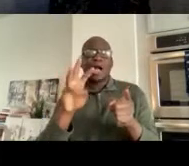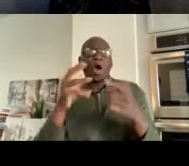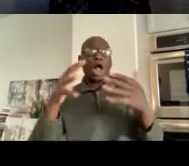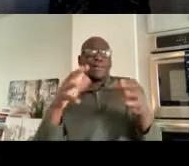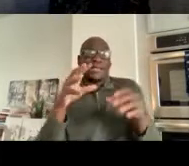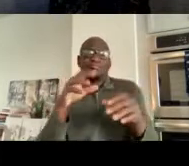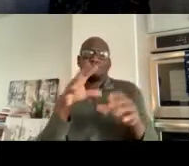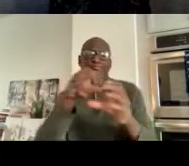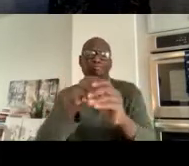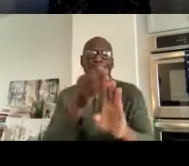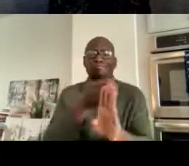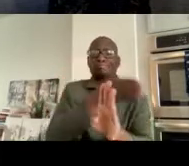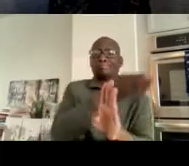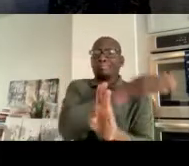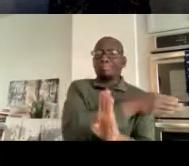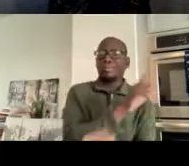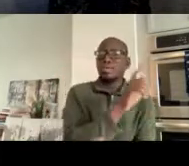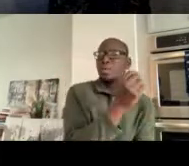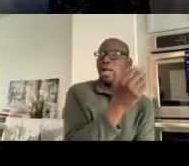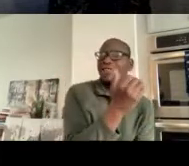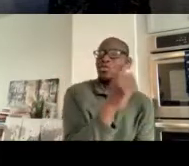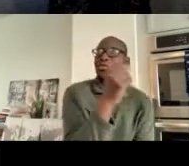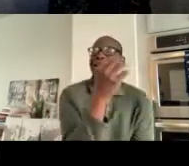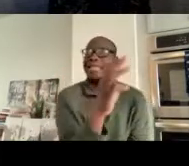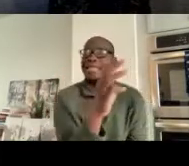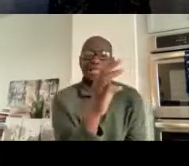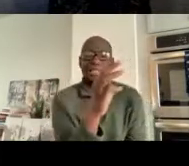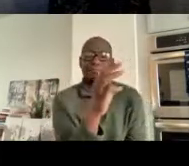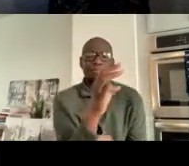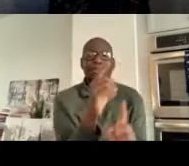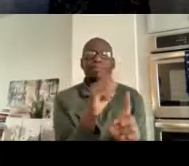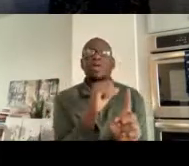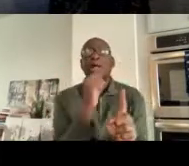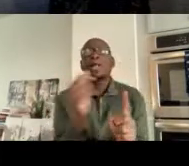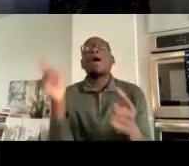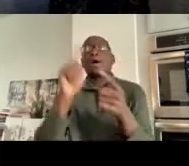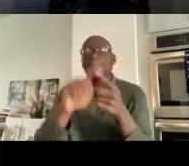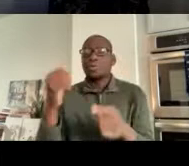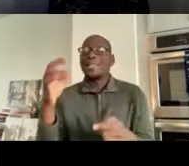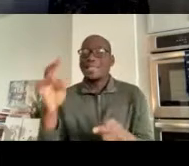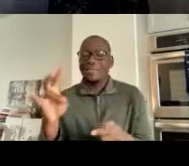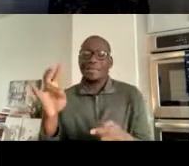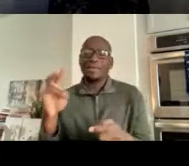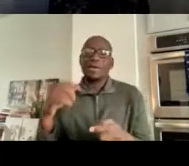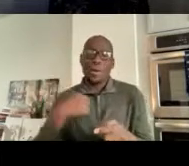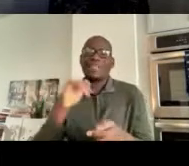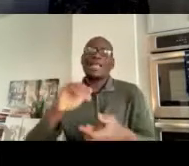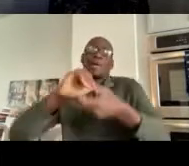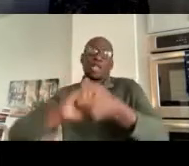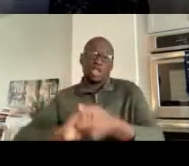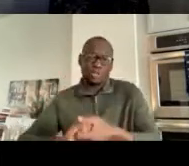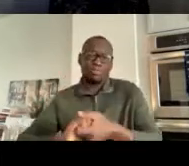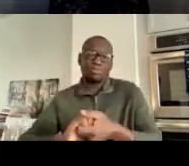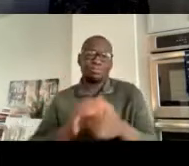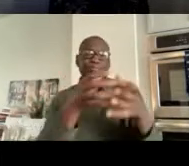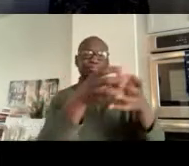with IREX, the Fellows were involved in this back in 2015 and 2016 and it wasn't until 2017 that the